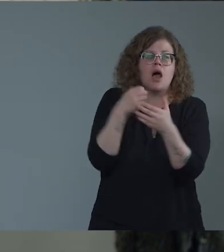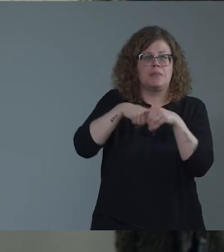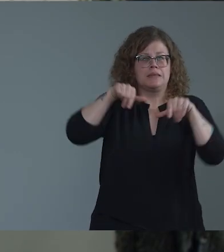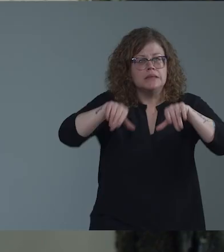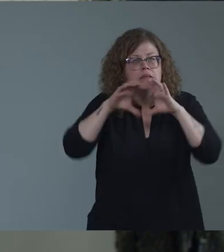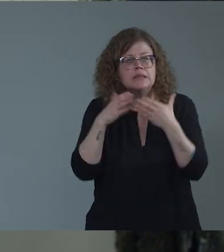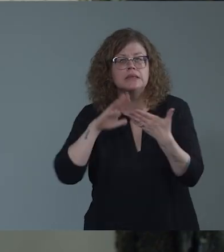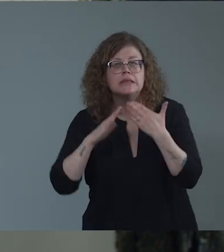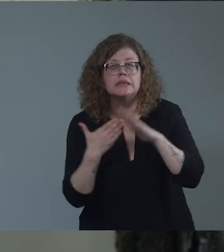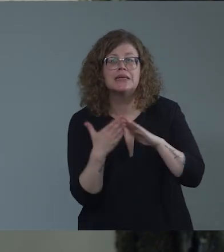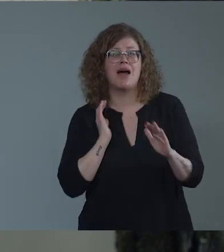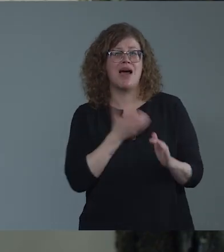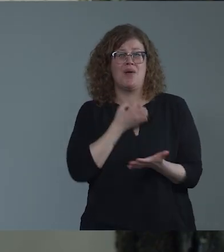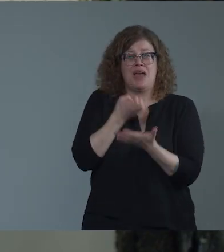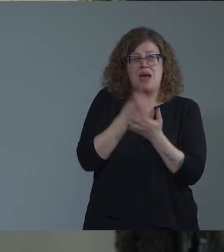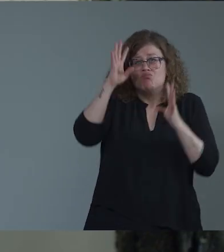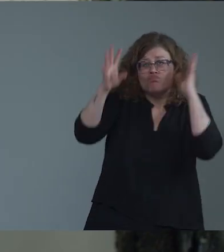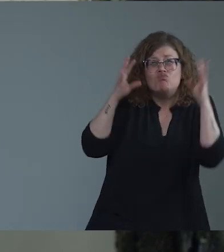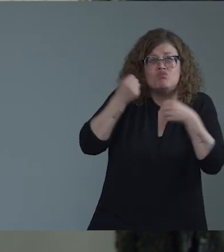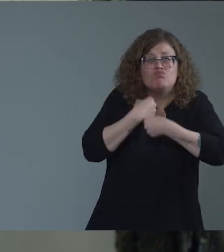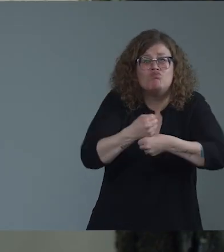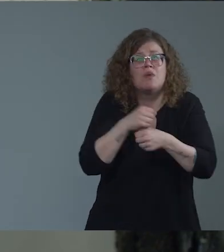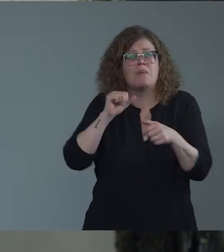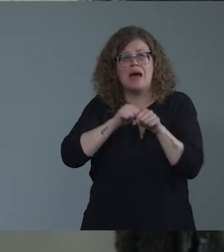And, public art is actually a really big economic